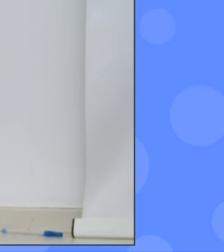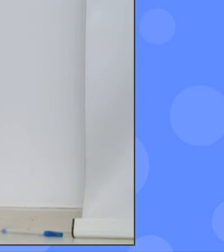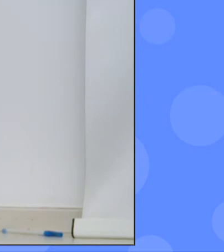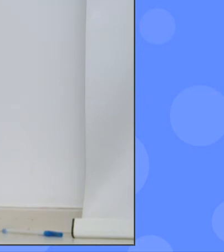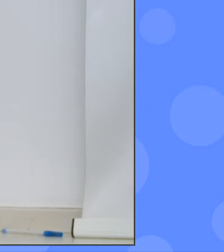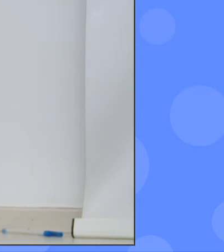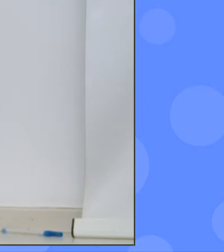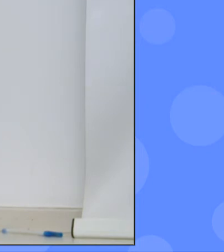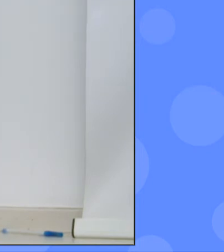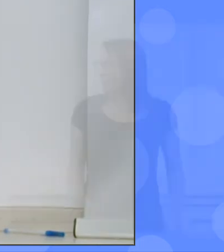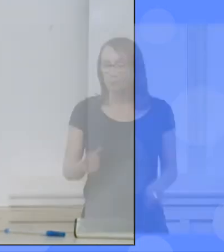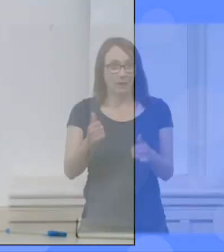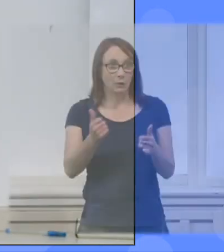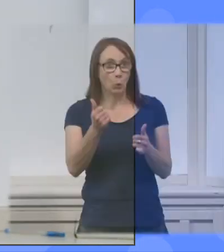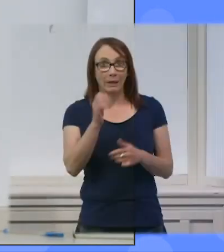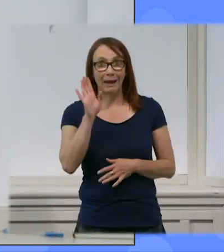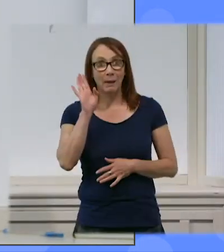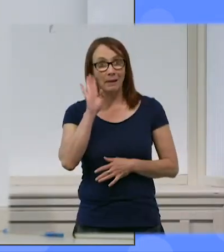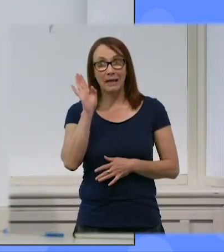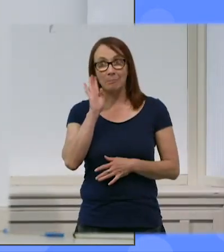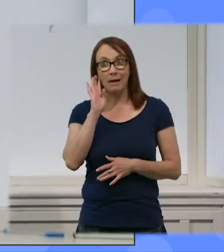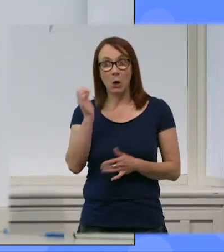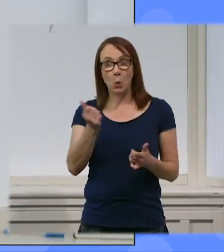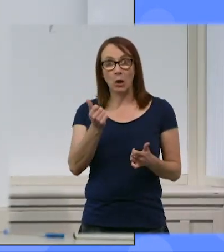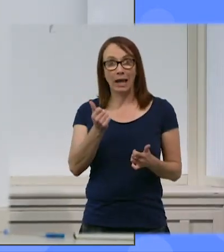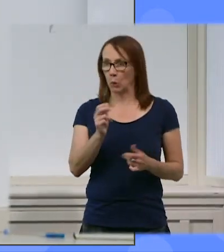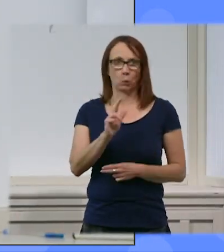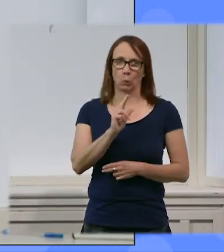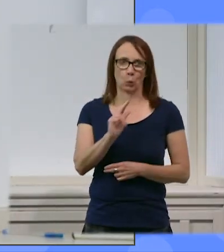hear me clearly when I'm speaking like this no not really